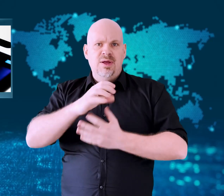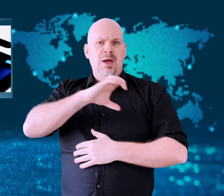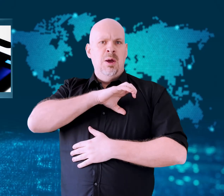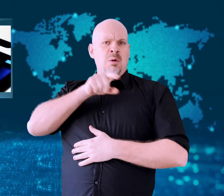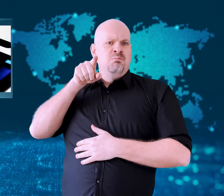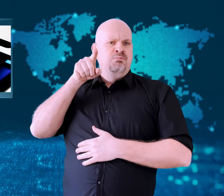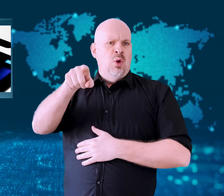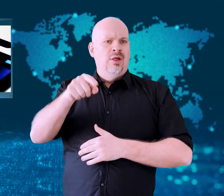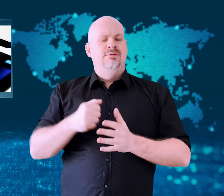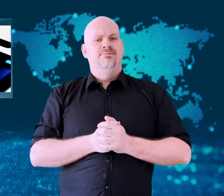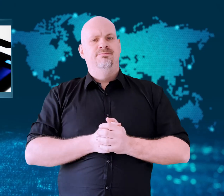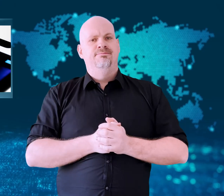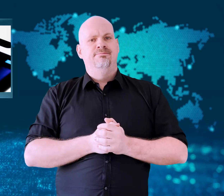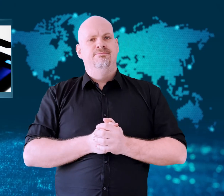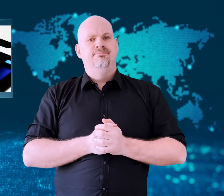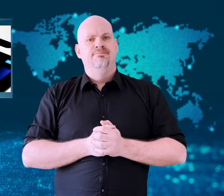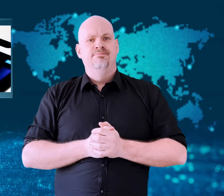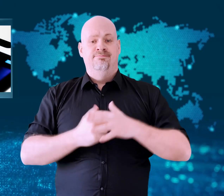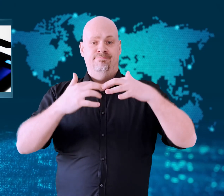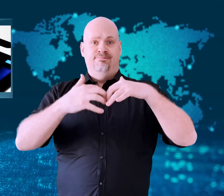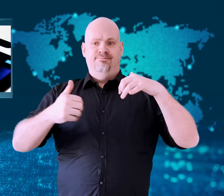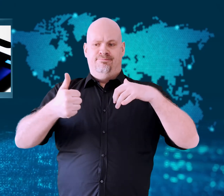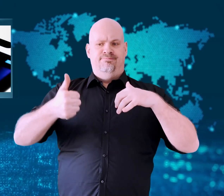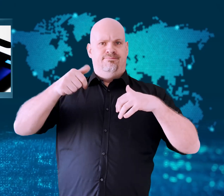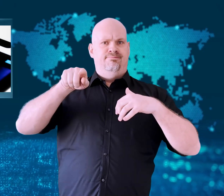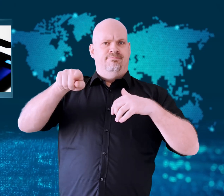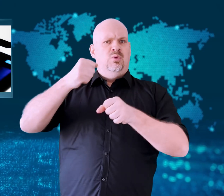on without authorization.